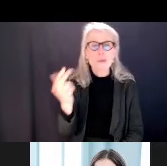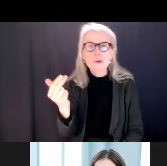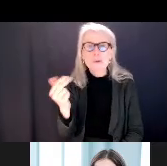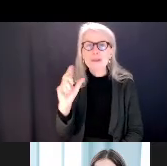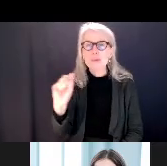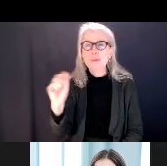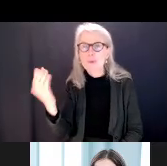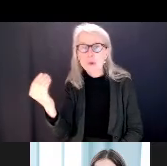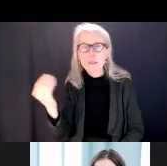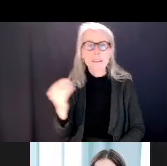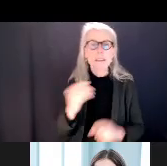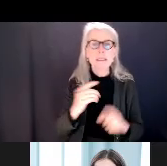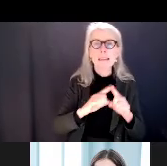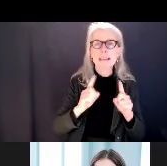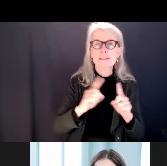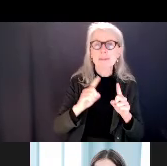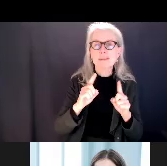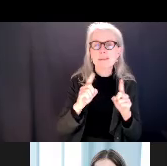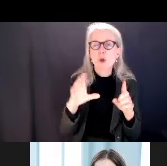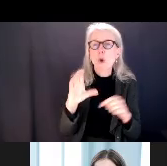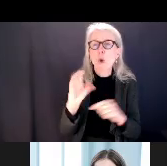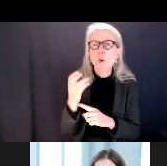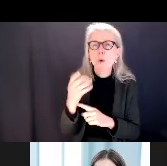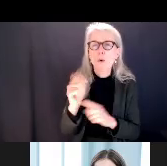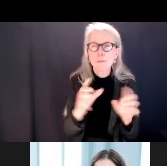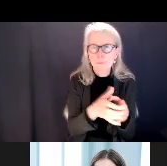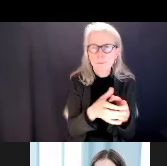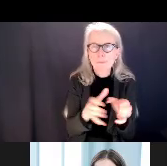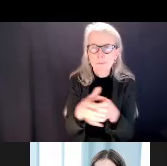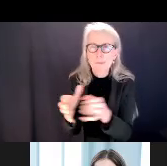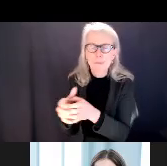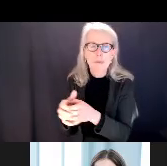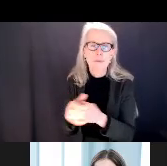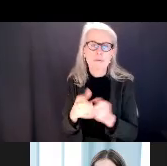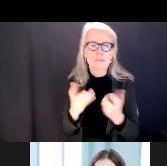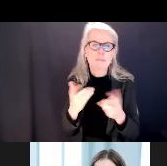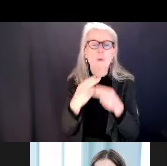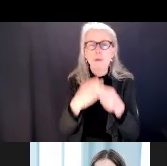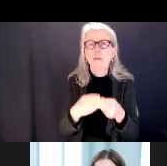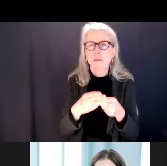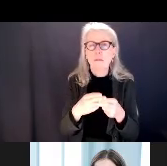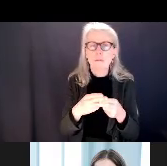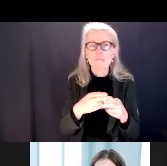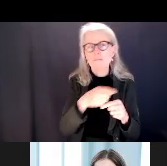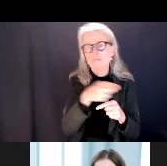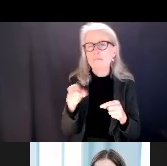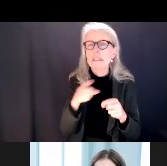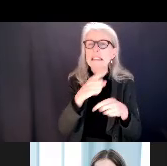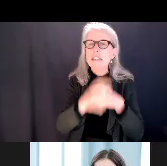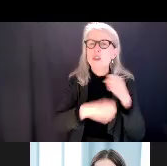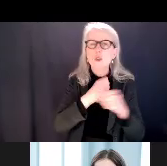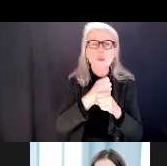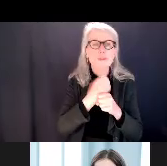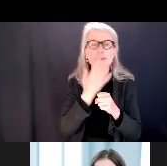or we call it a cohort. Um, but I'll just call it a different year. And then we have this dotted